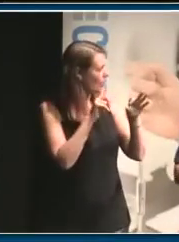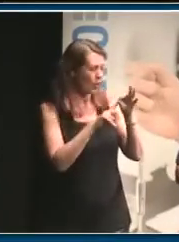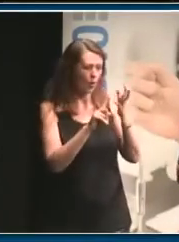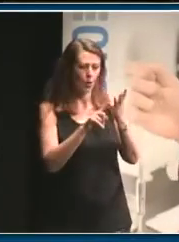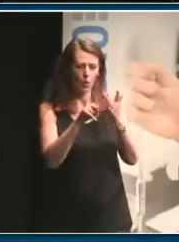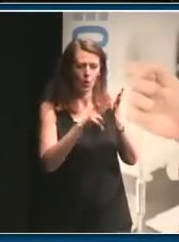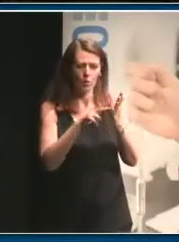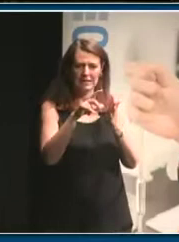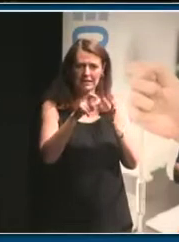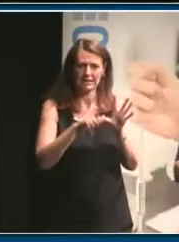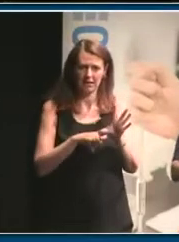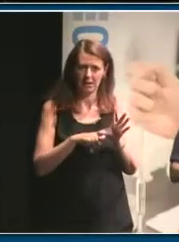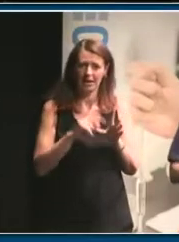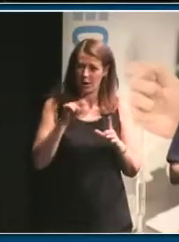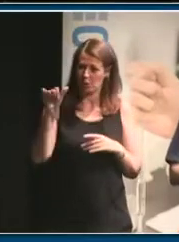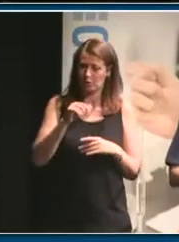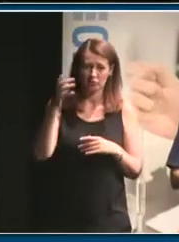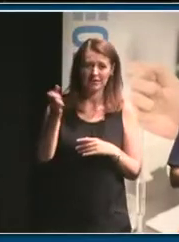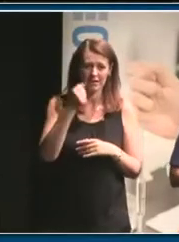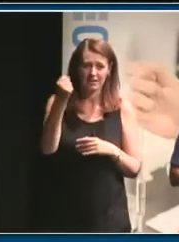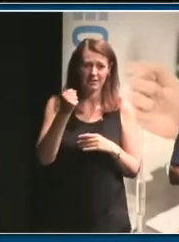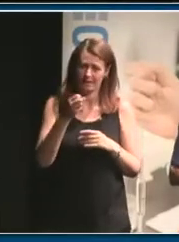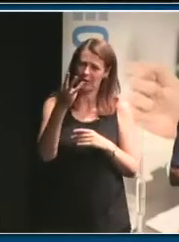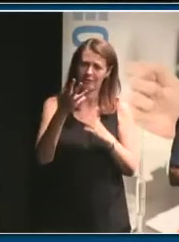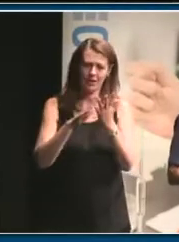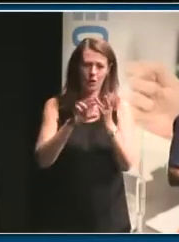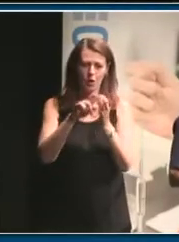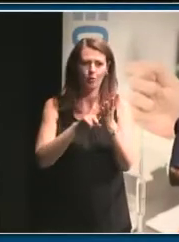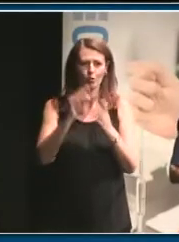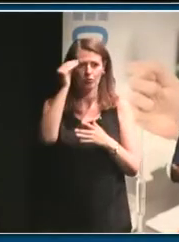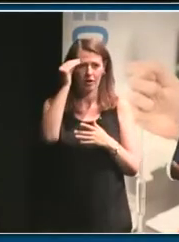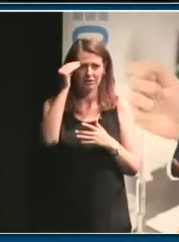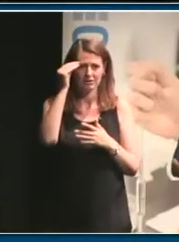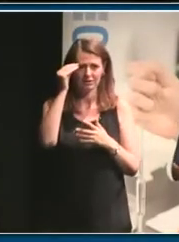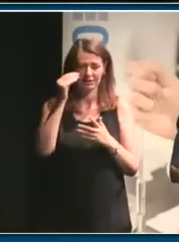Nobel prizes in chemistry had he lived long enough. but I never heard of this guy okay.